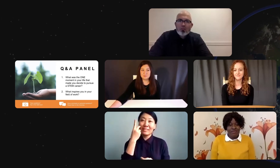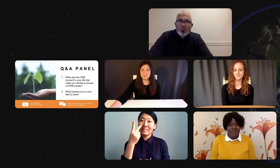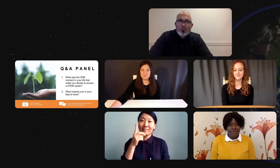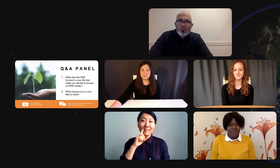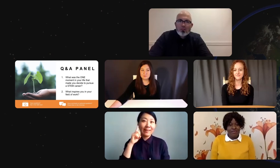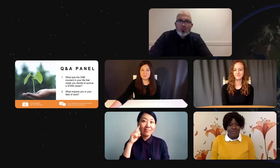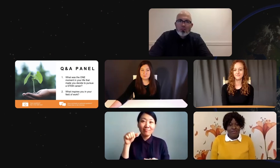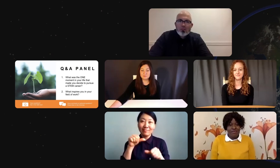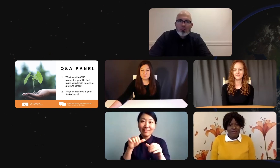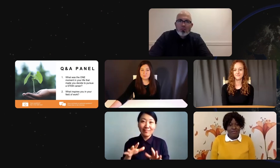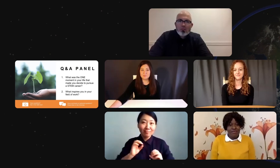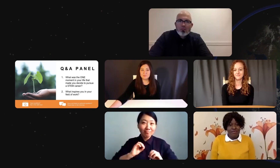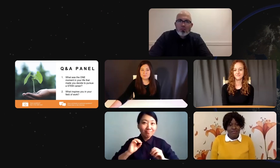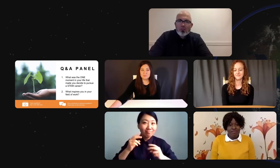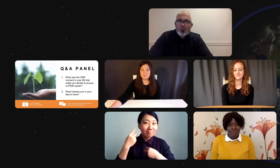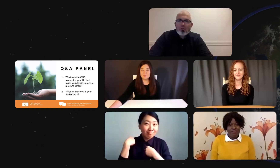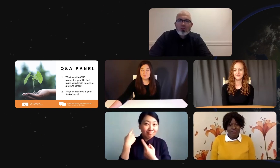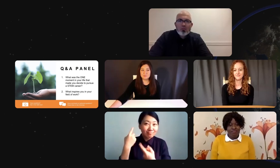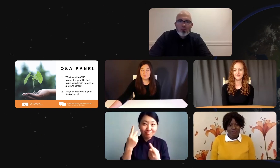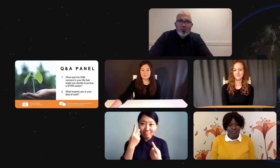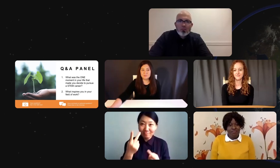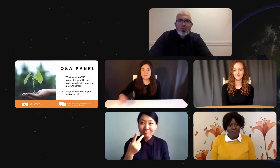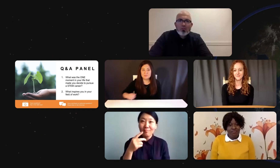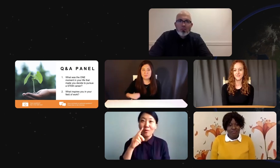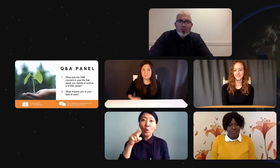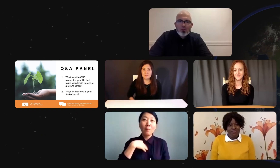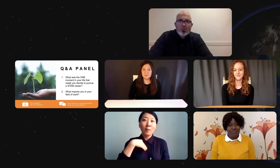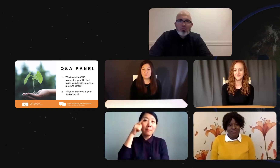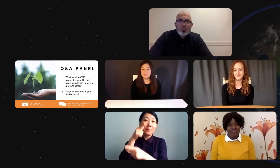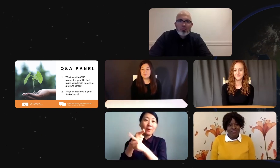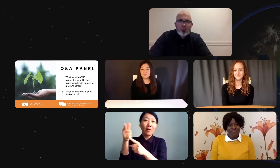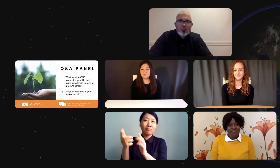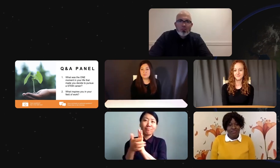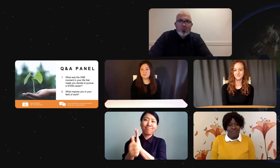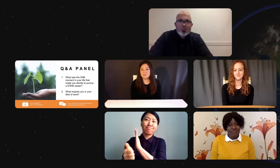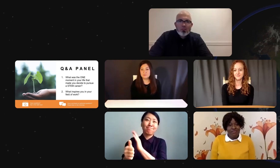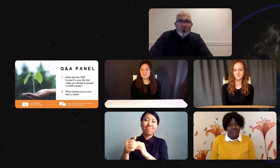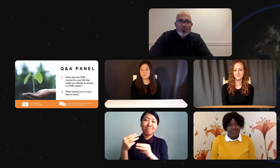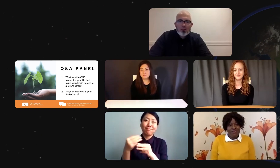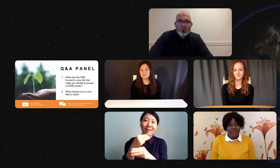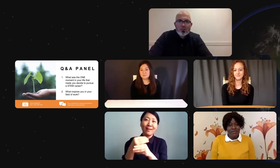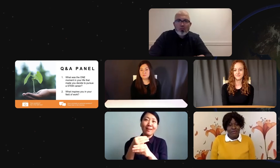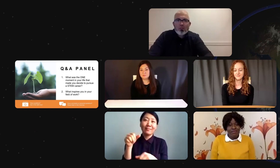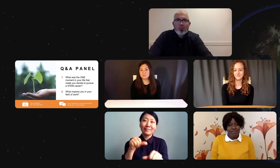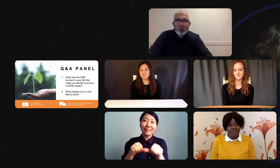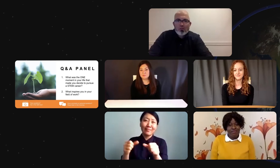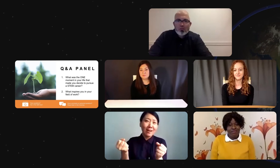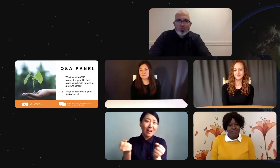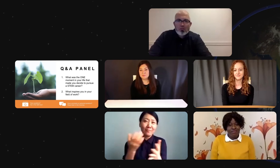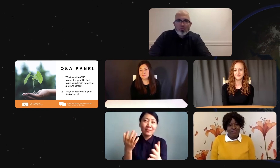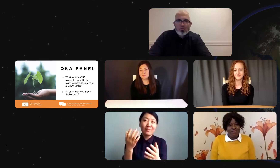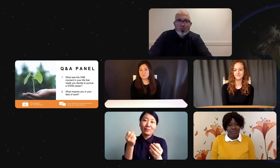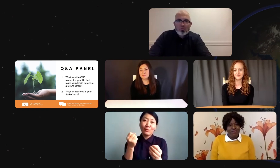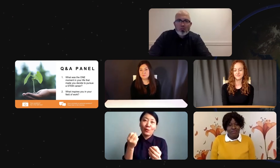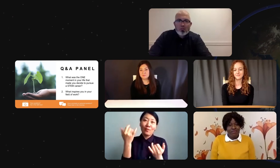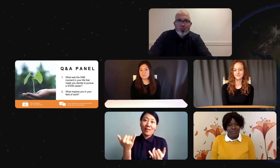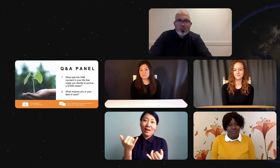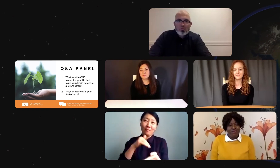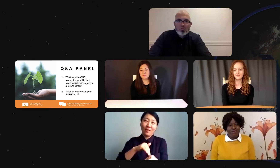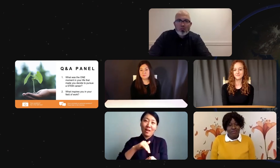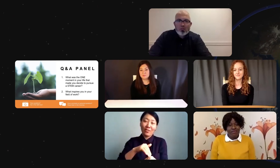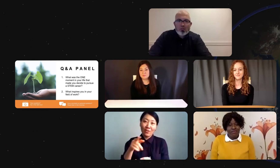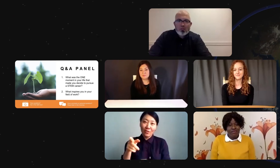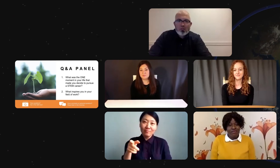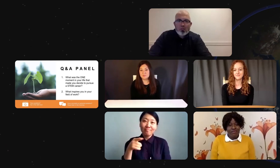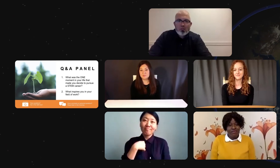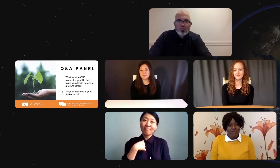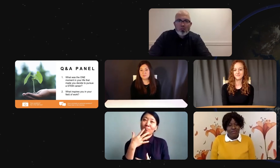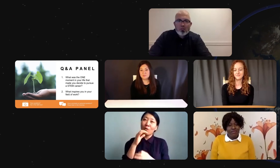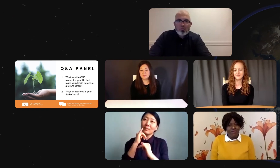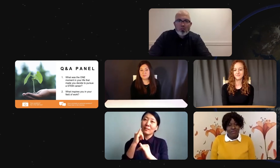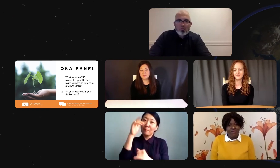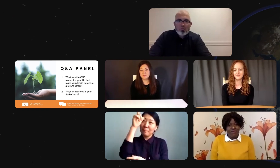I saw my brother, who was very good at math and science.